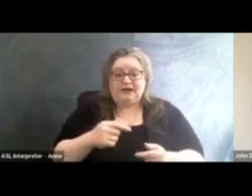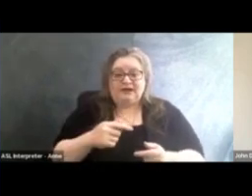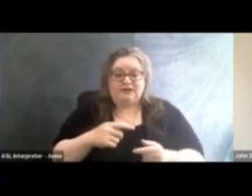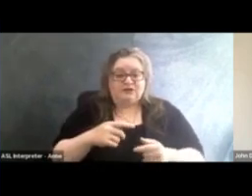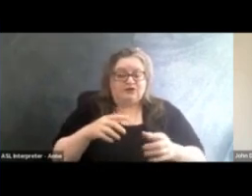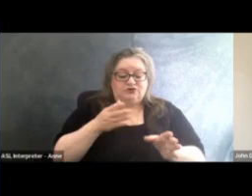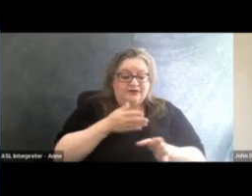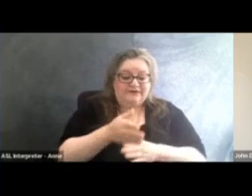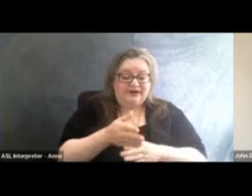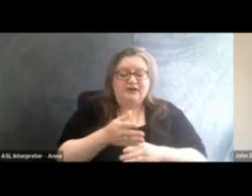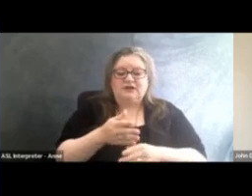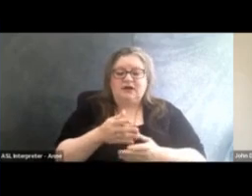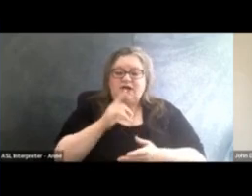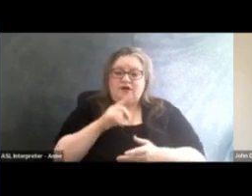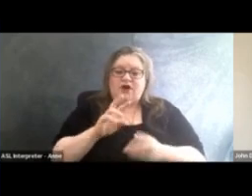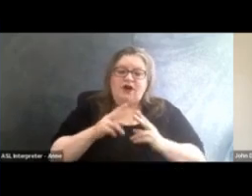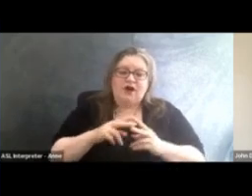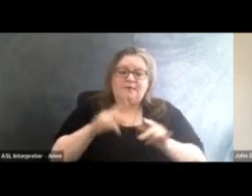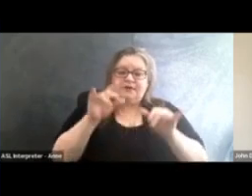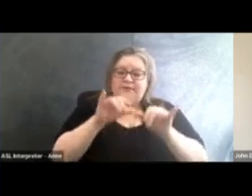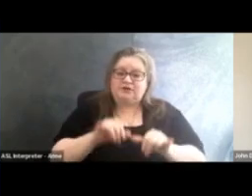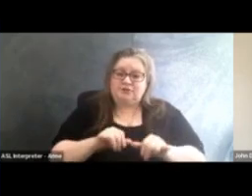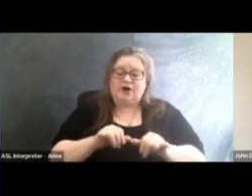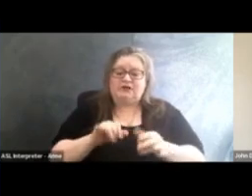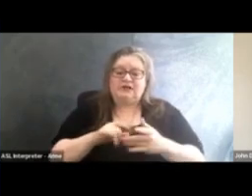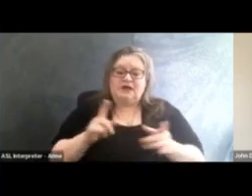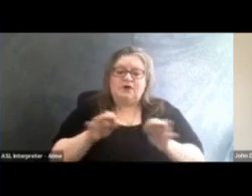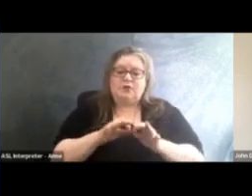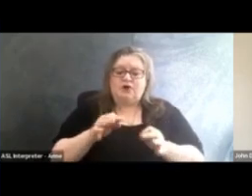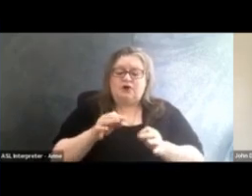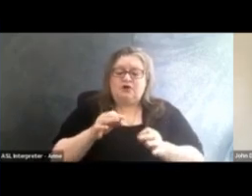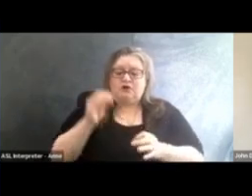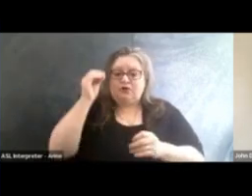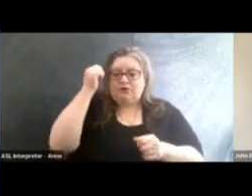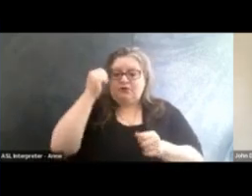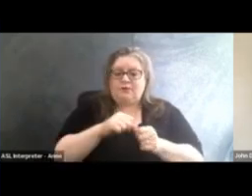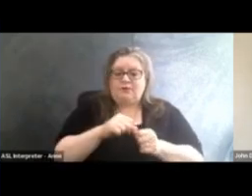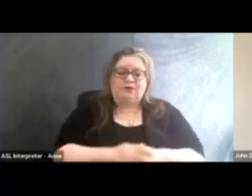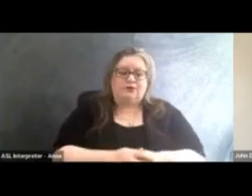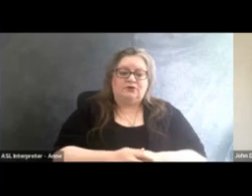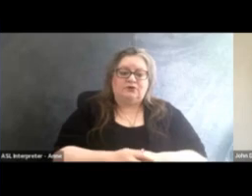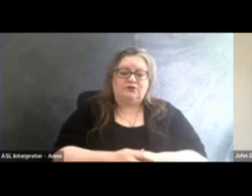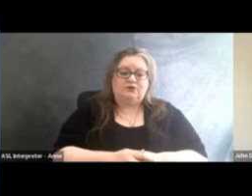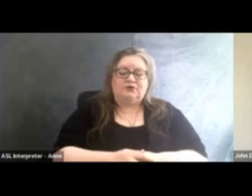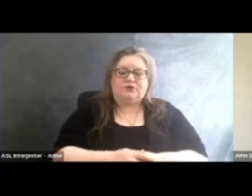field, there are a couple benchmarks that that's worth note that are worth noting so that if you are hearing about